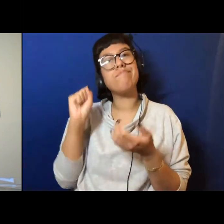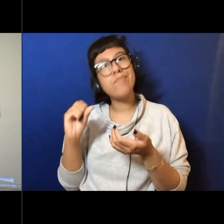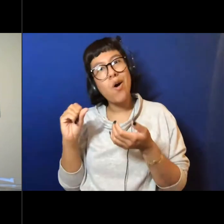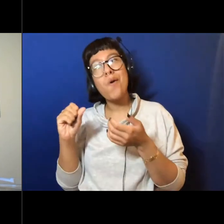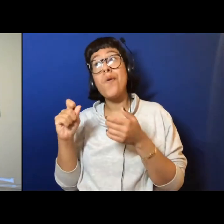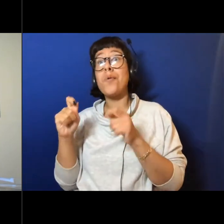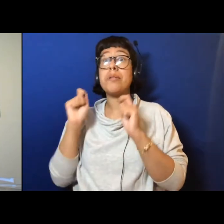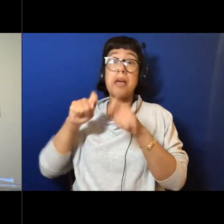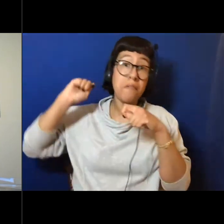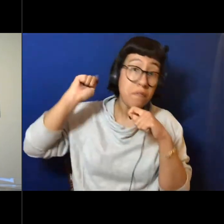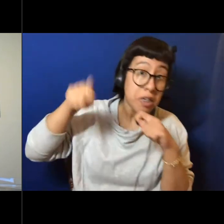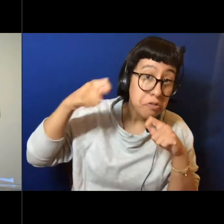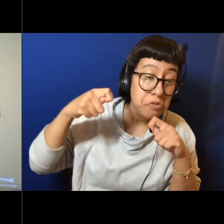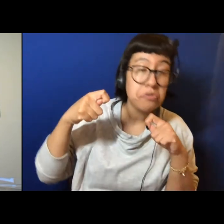or in a couple months.